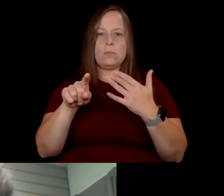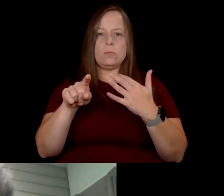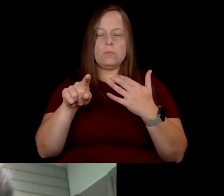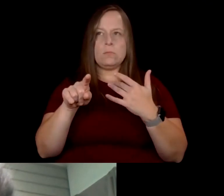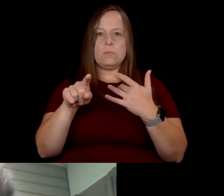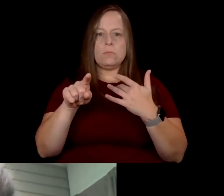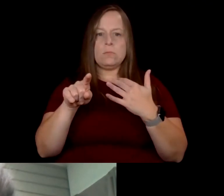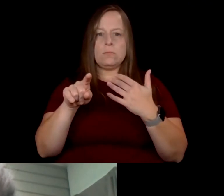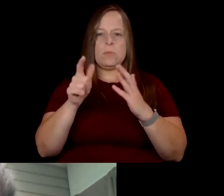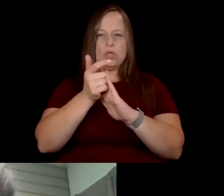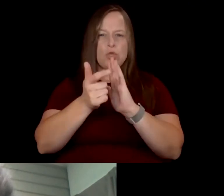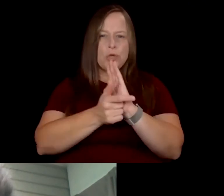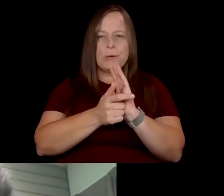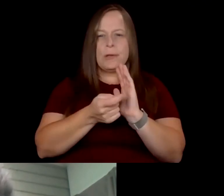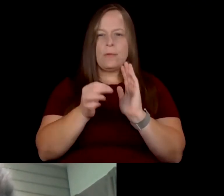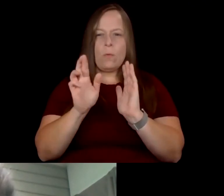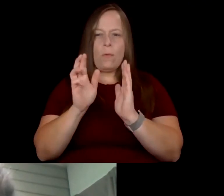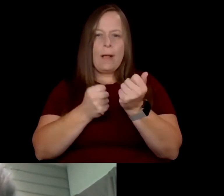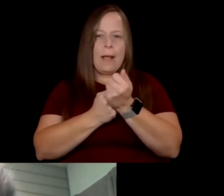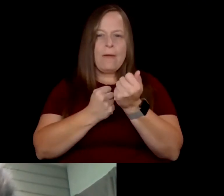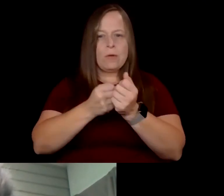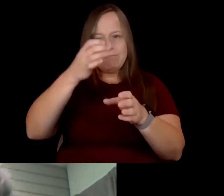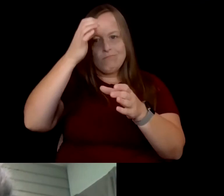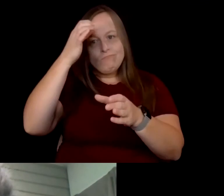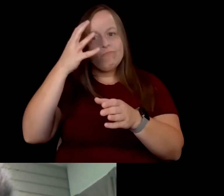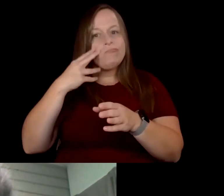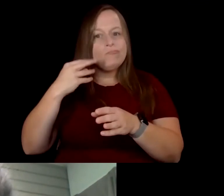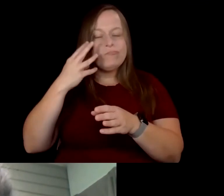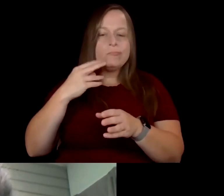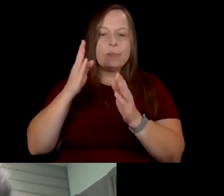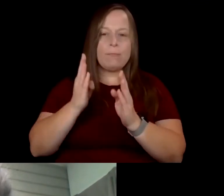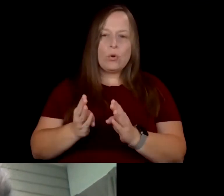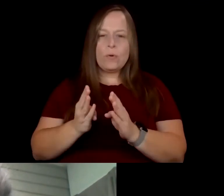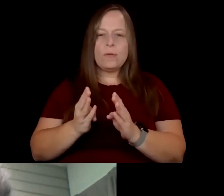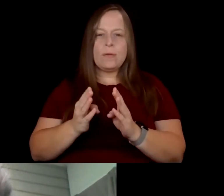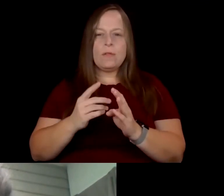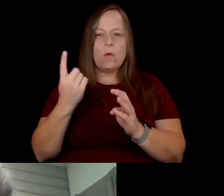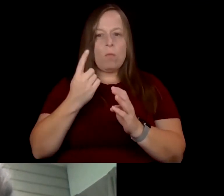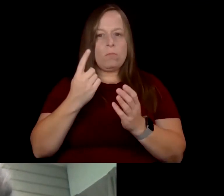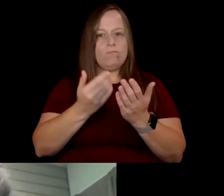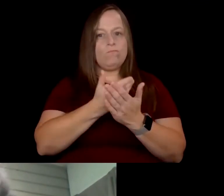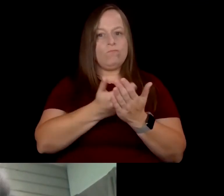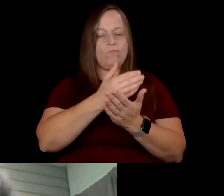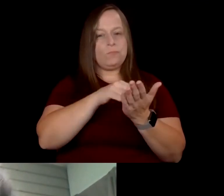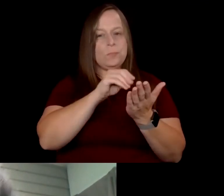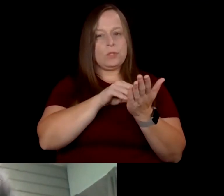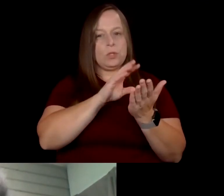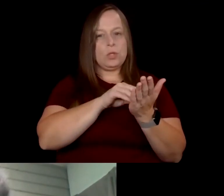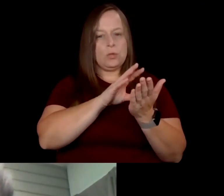for attorneys or the sort of more specialized advocates.